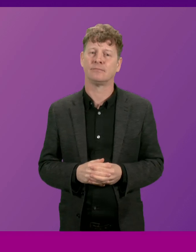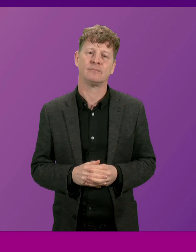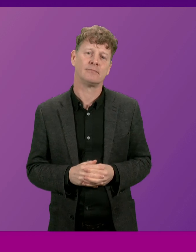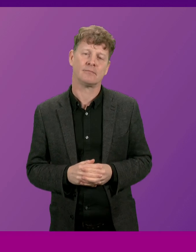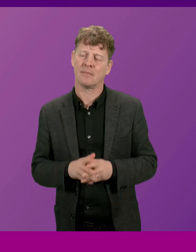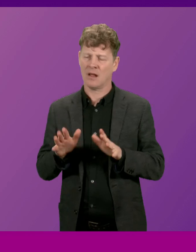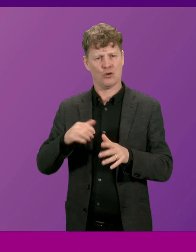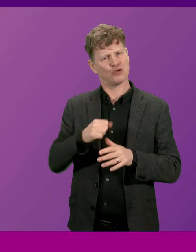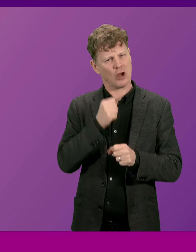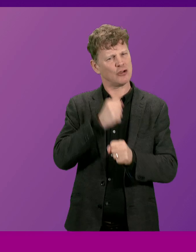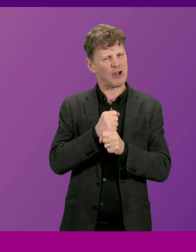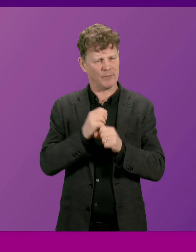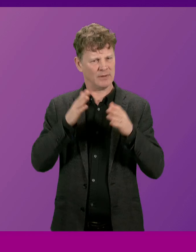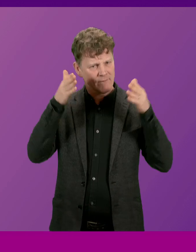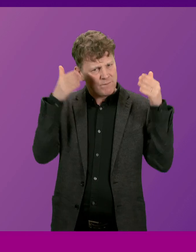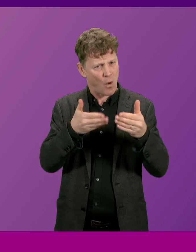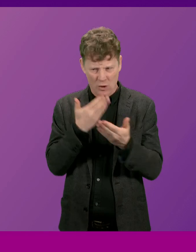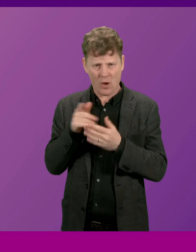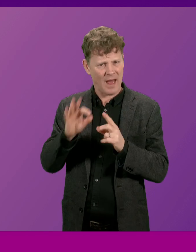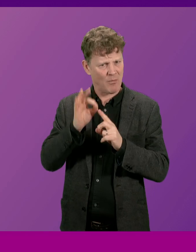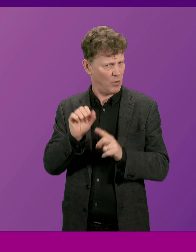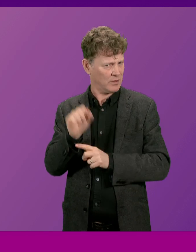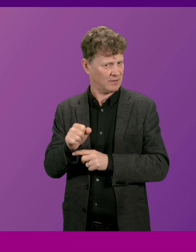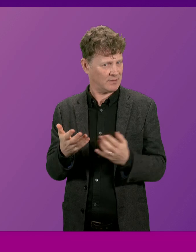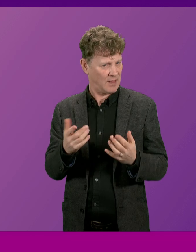The Government is focused on exactly that point. That is why I indicated that there